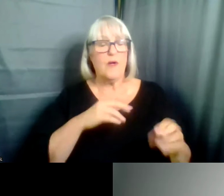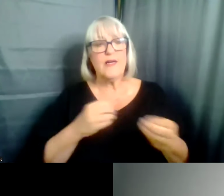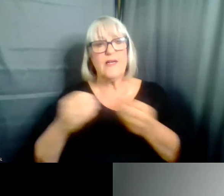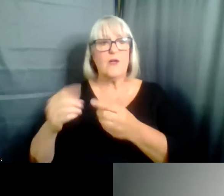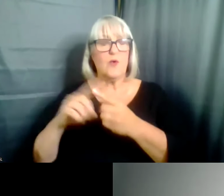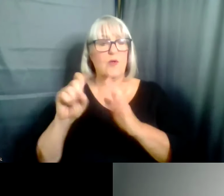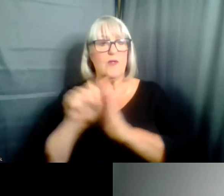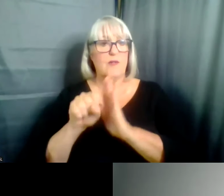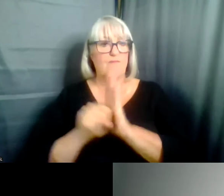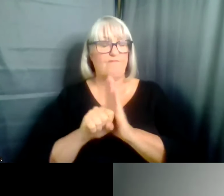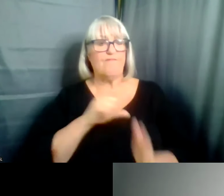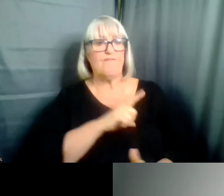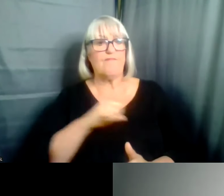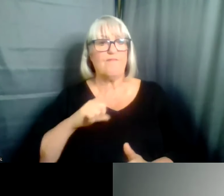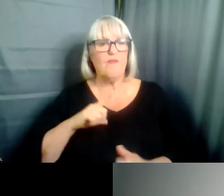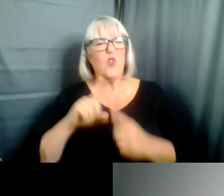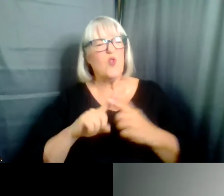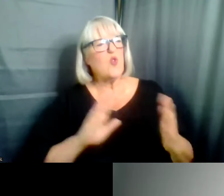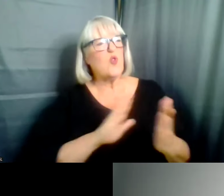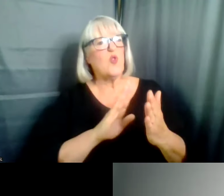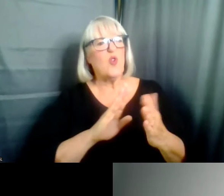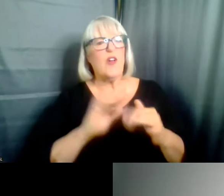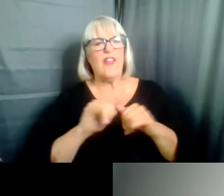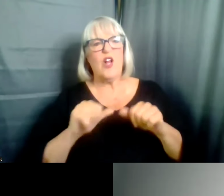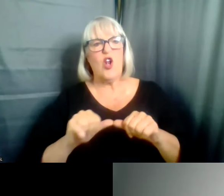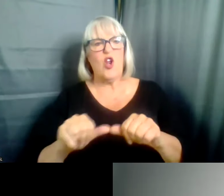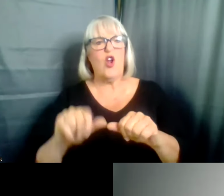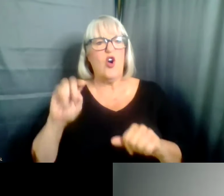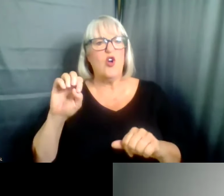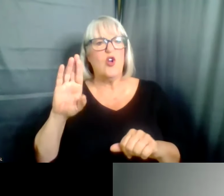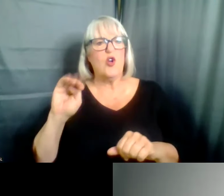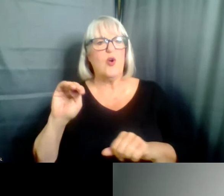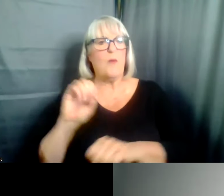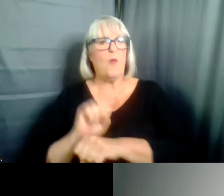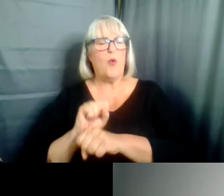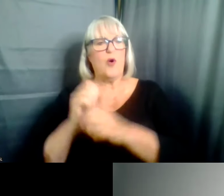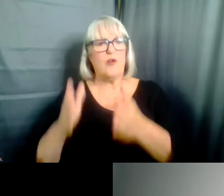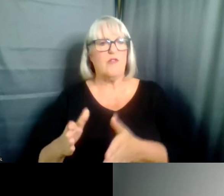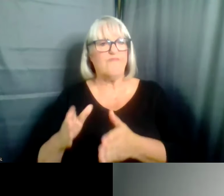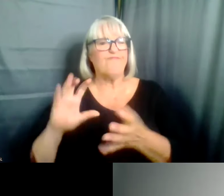long term care workforce crisis. But we have a group of around 200 different